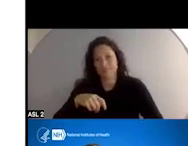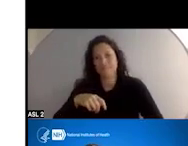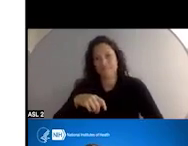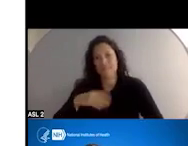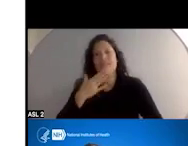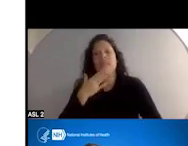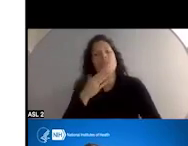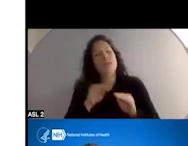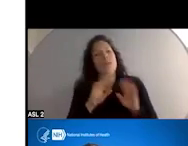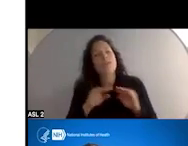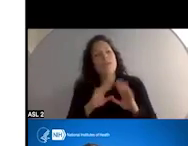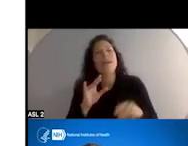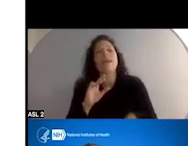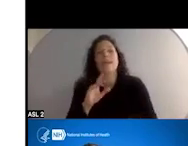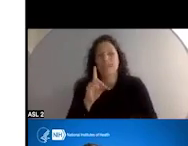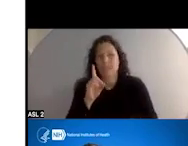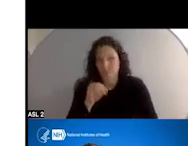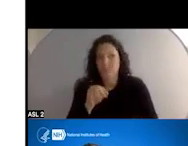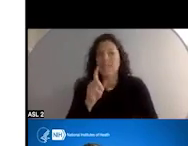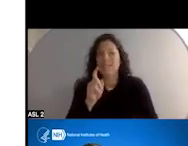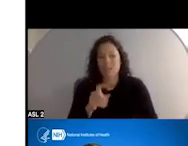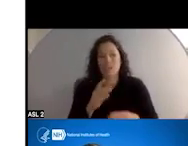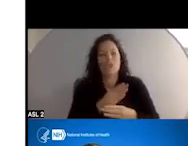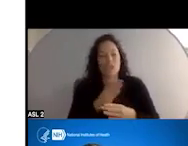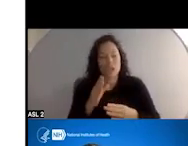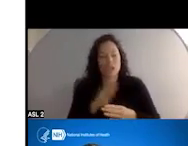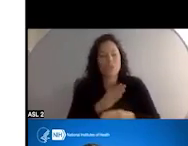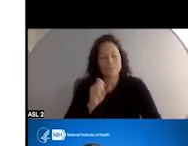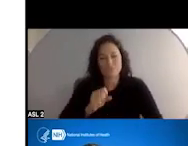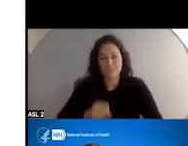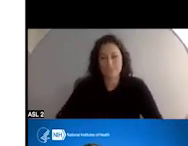They do need to share by the end of the performance period.